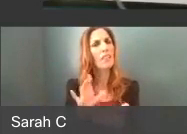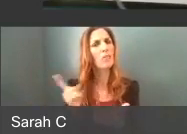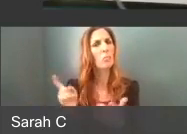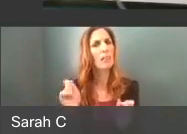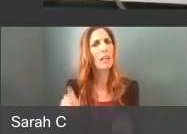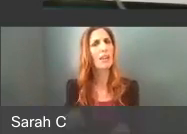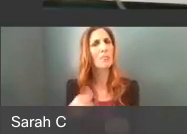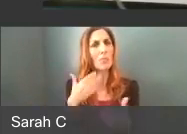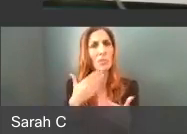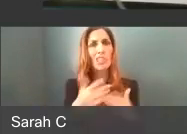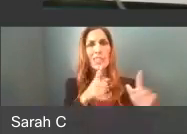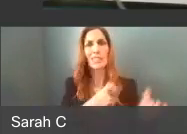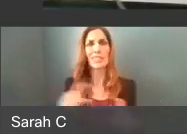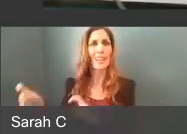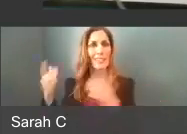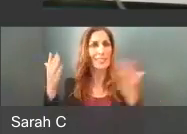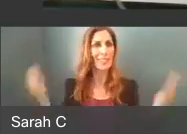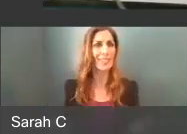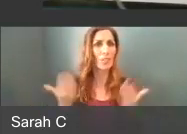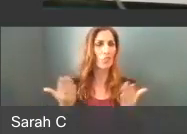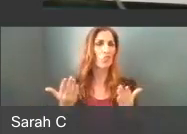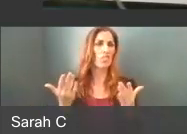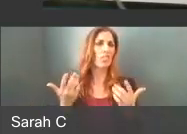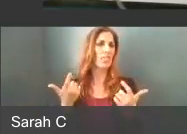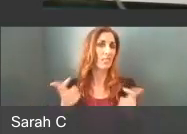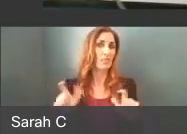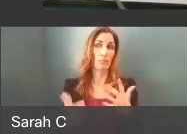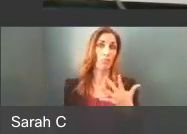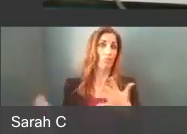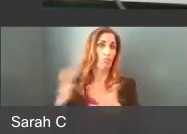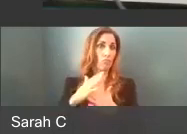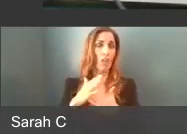testing here in Montgomery County. It's been one of our top priorities and that testing has